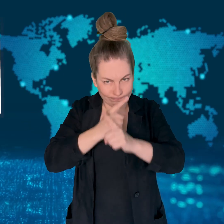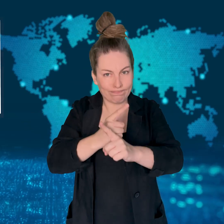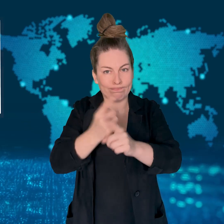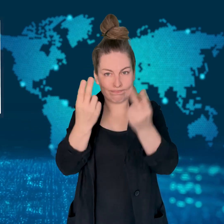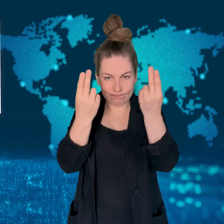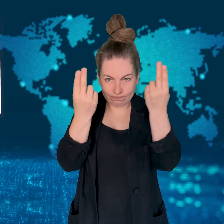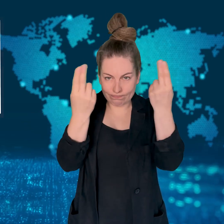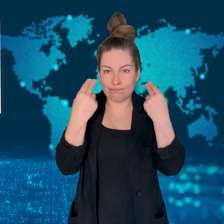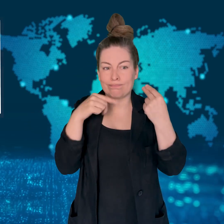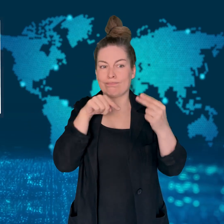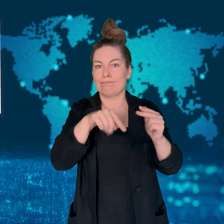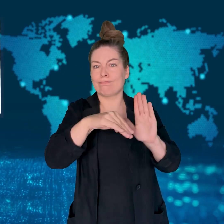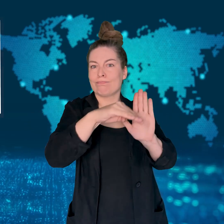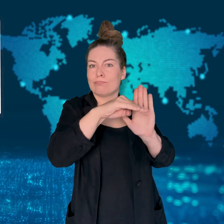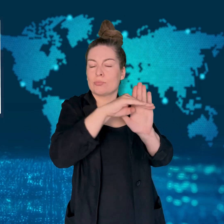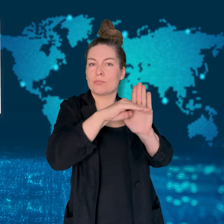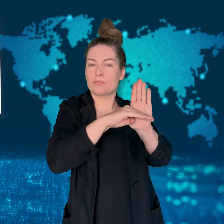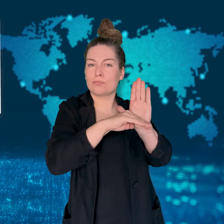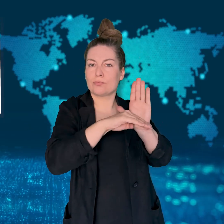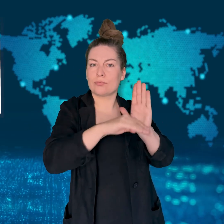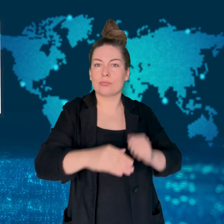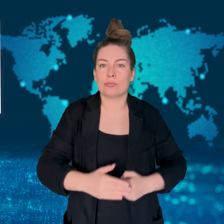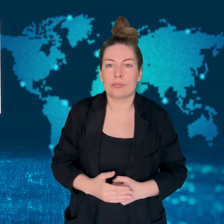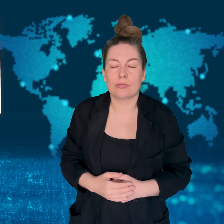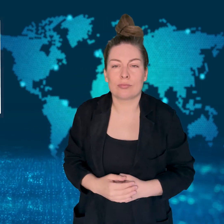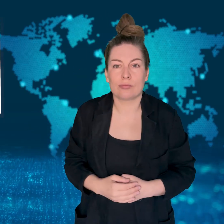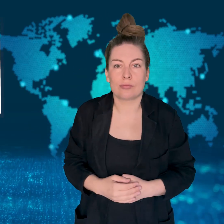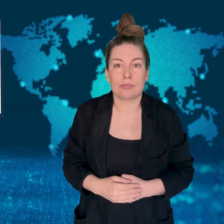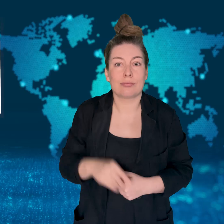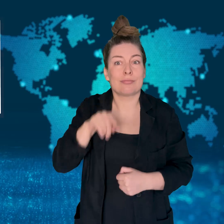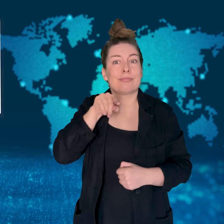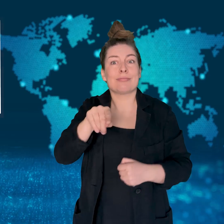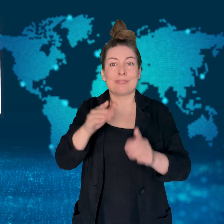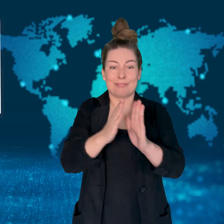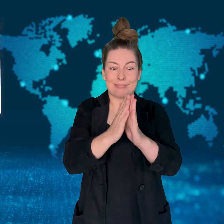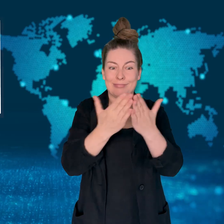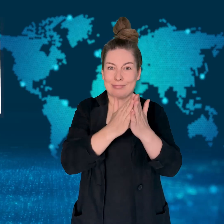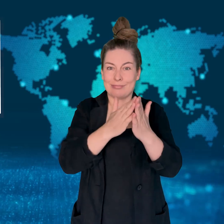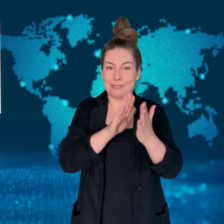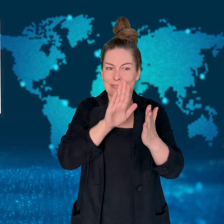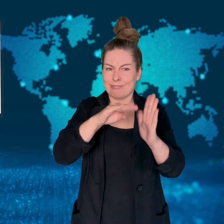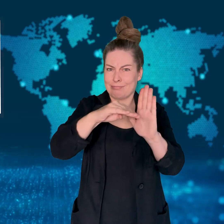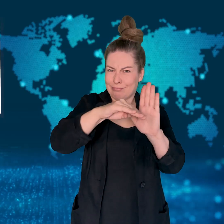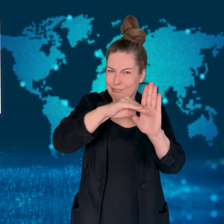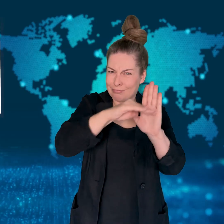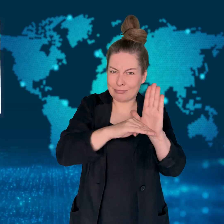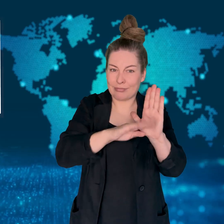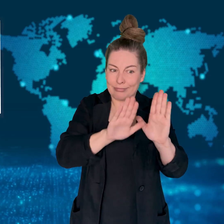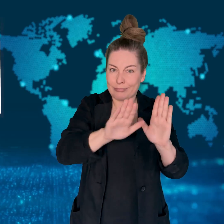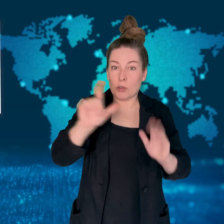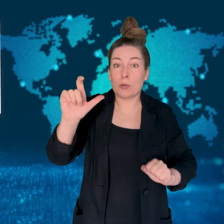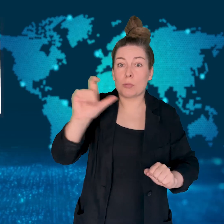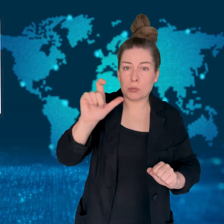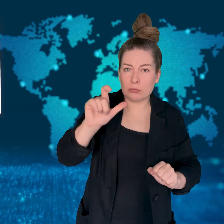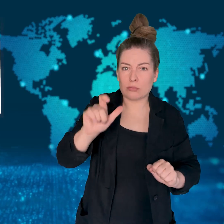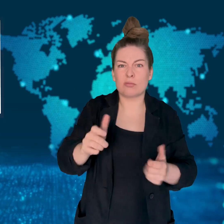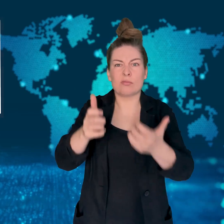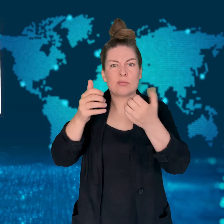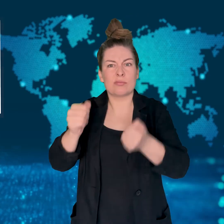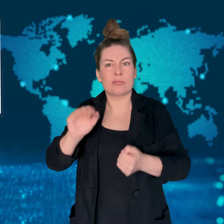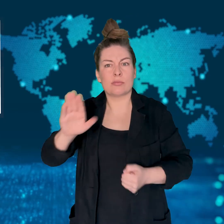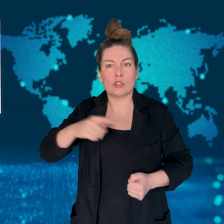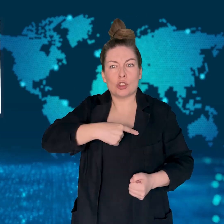carry separate punishments from those given to the Chinese